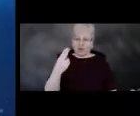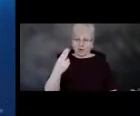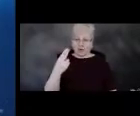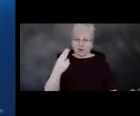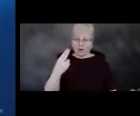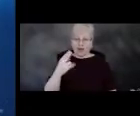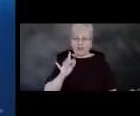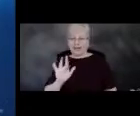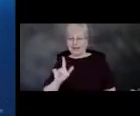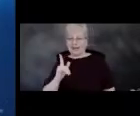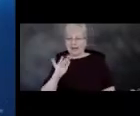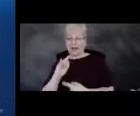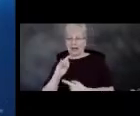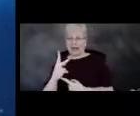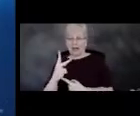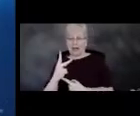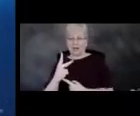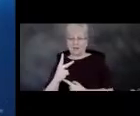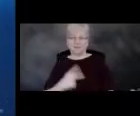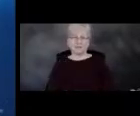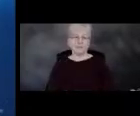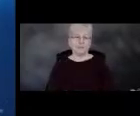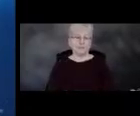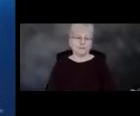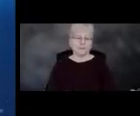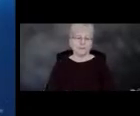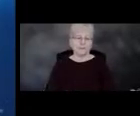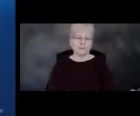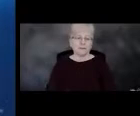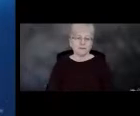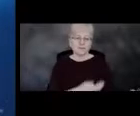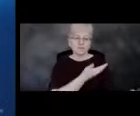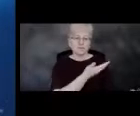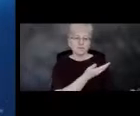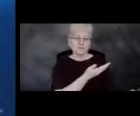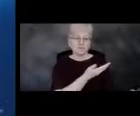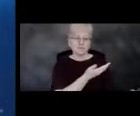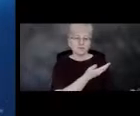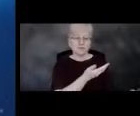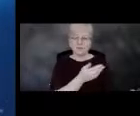button. 16:52:09 And you just copy the URL from whatever